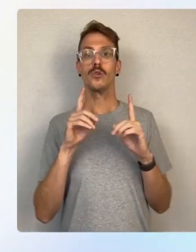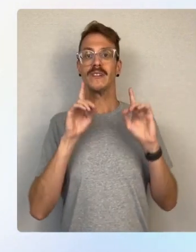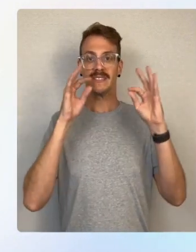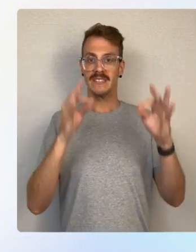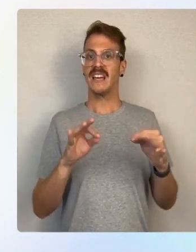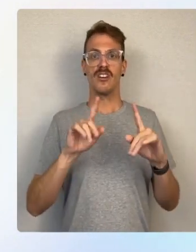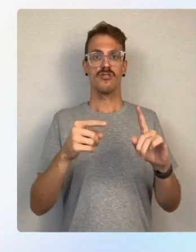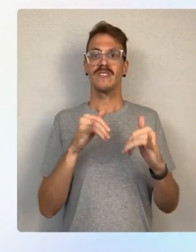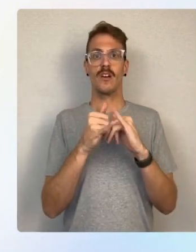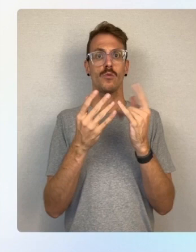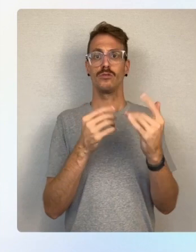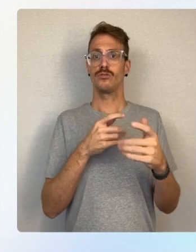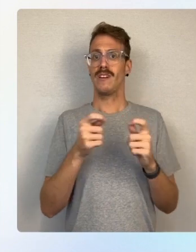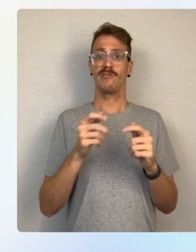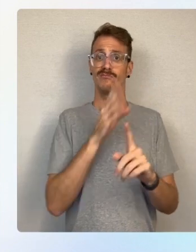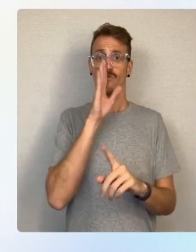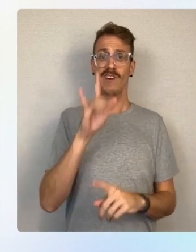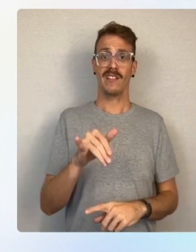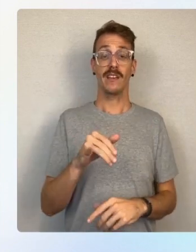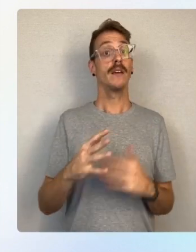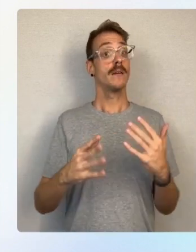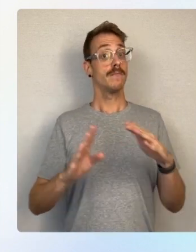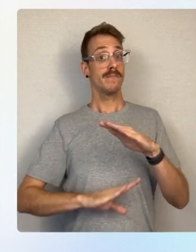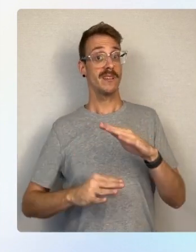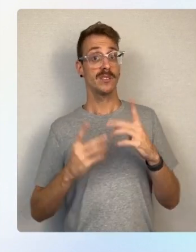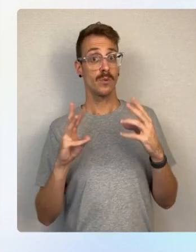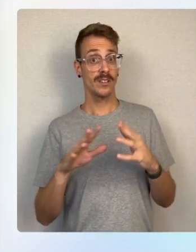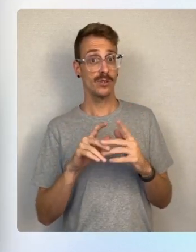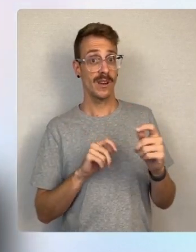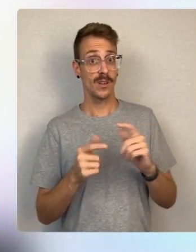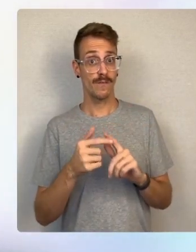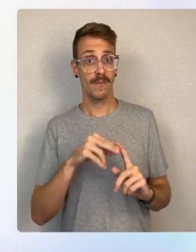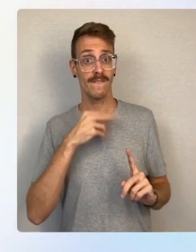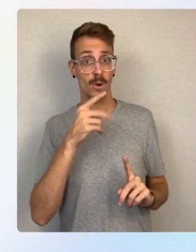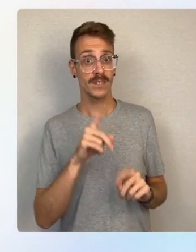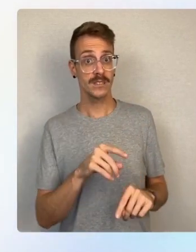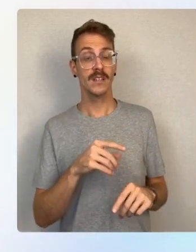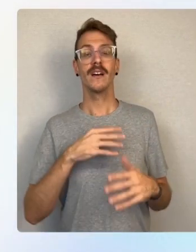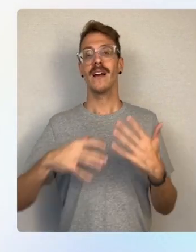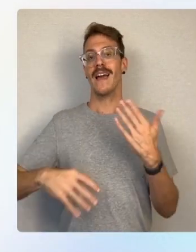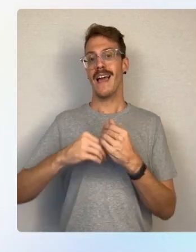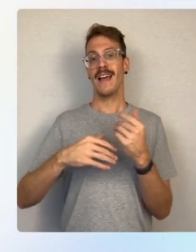or you can decide just how you wanna handle the response directly. The most basic way to handle responses from a voice command